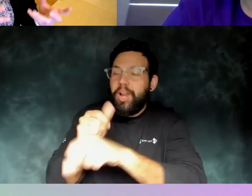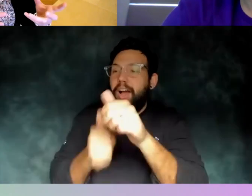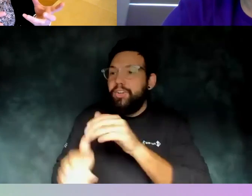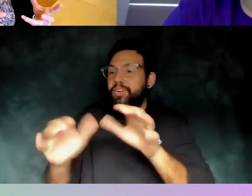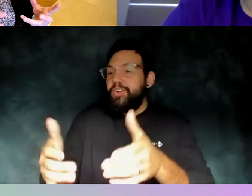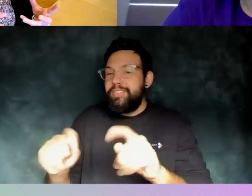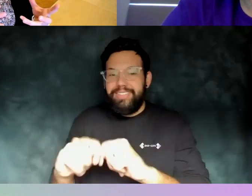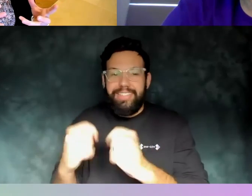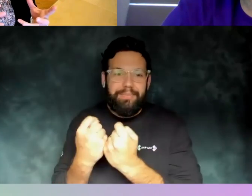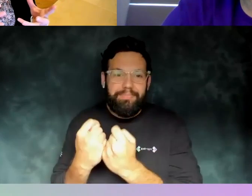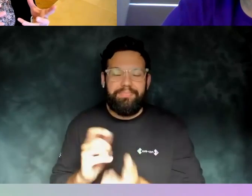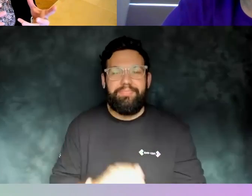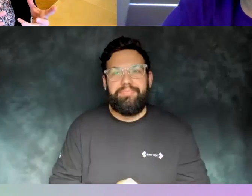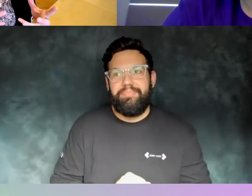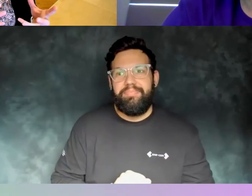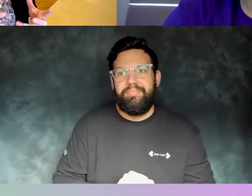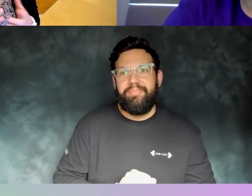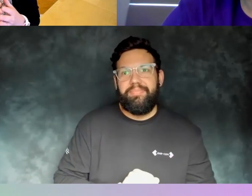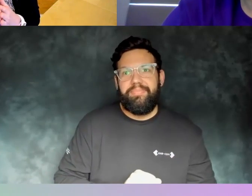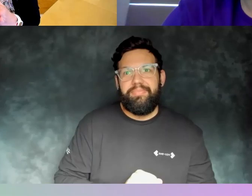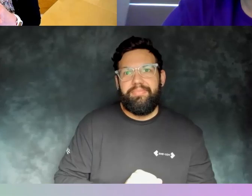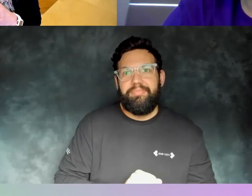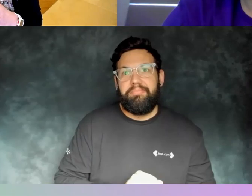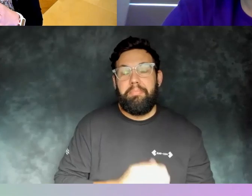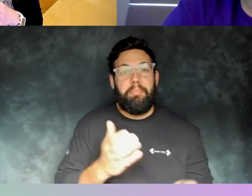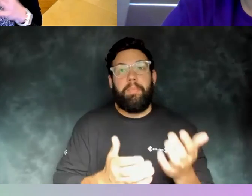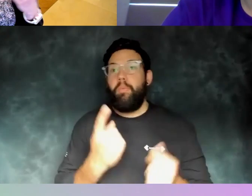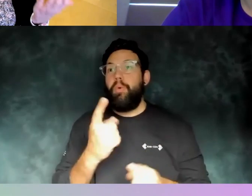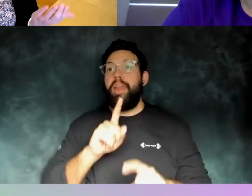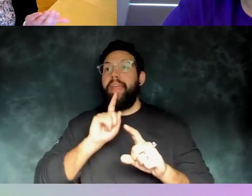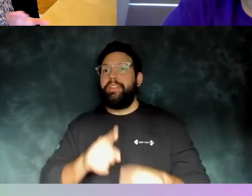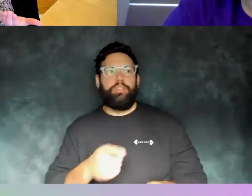on my own. If I wasn't somebody knowledgeable in accessibility and I wasn't a